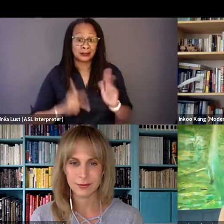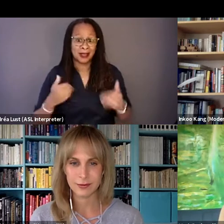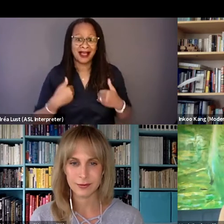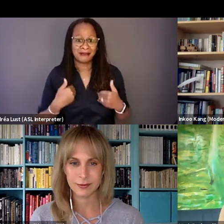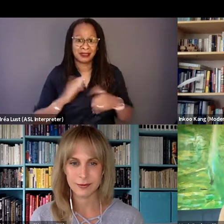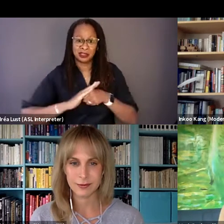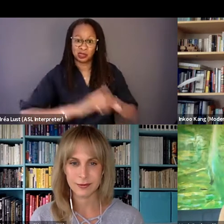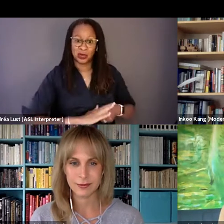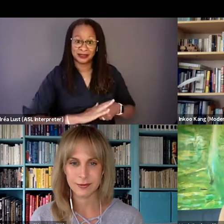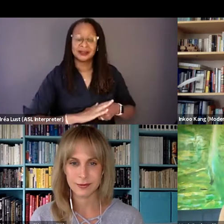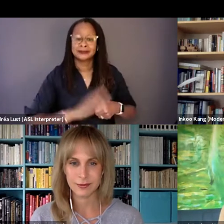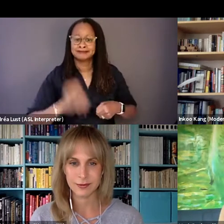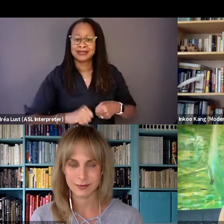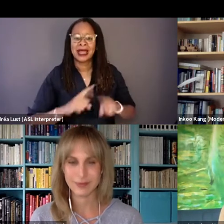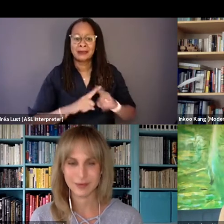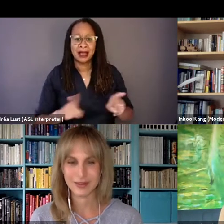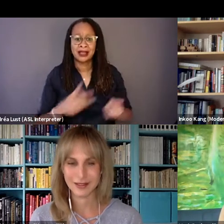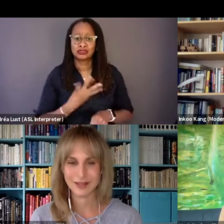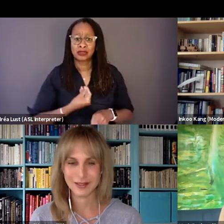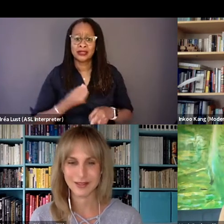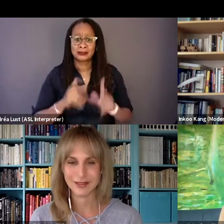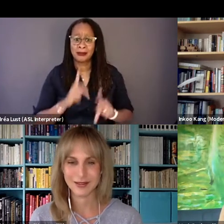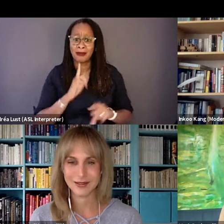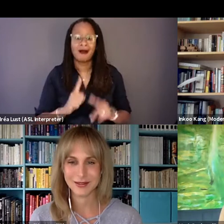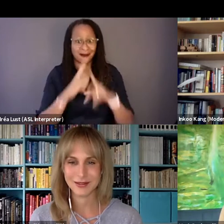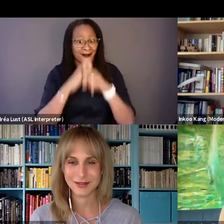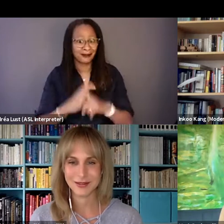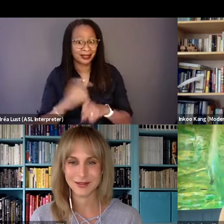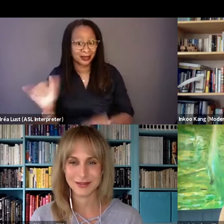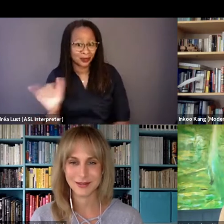but also trans people are complicated, who knew?